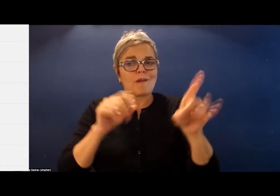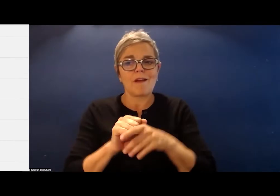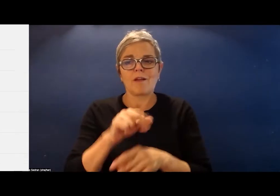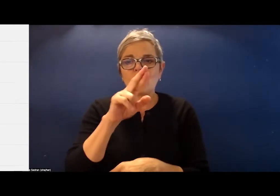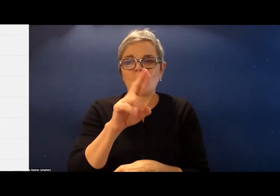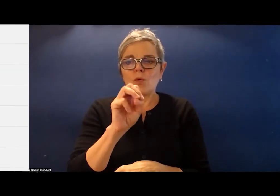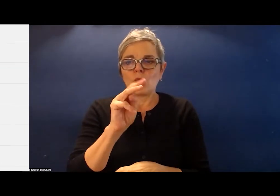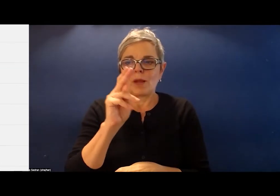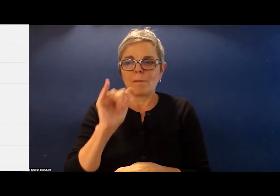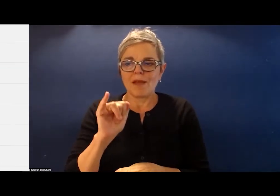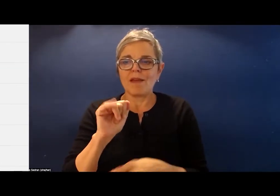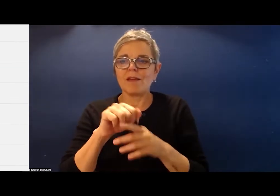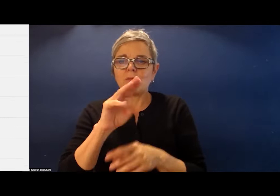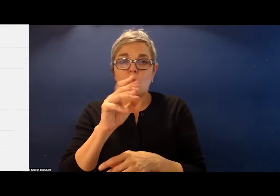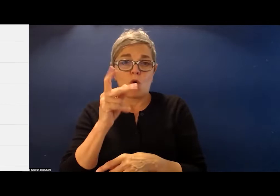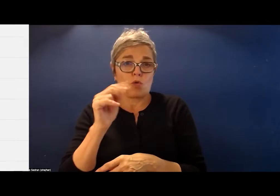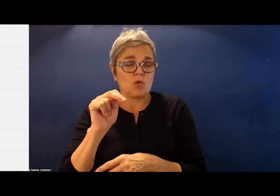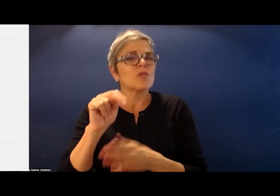Chase: This podcast series is programed through the Art Gallery